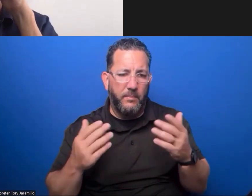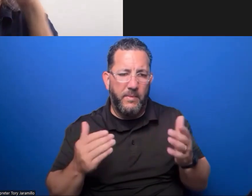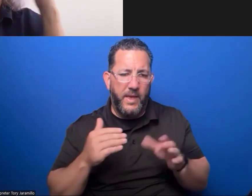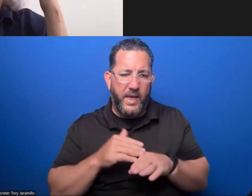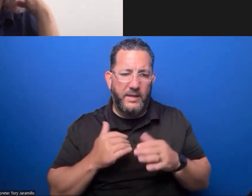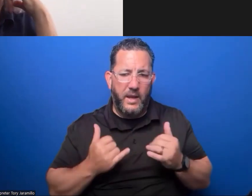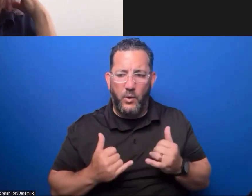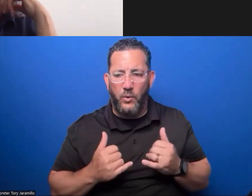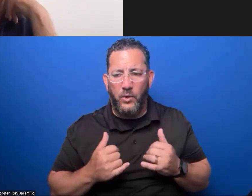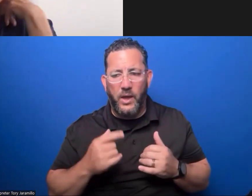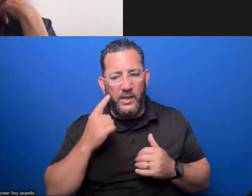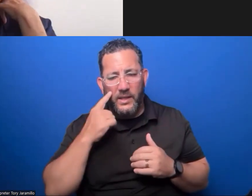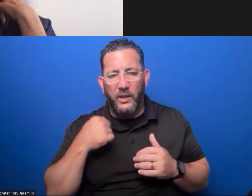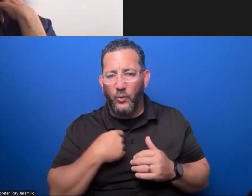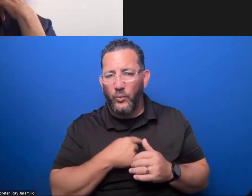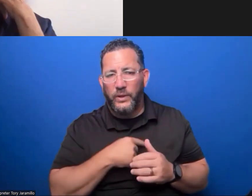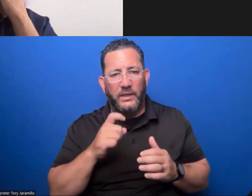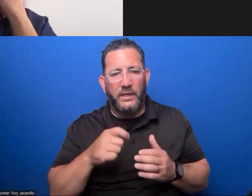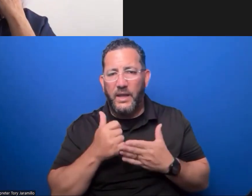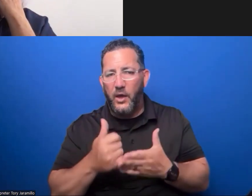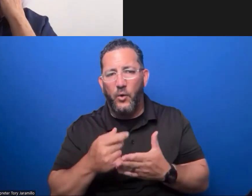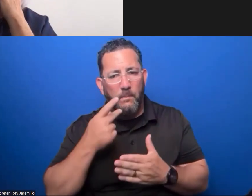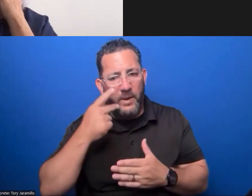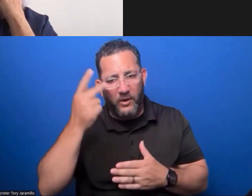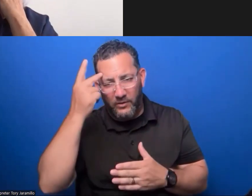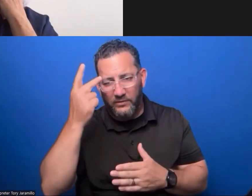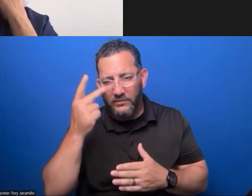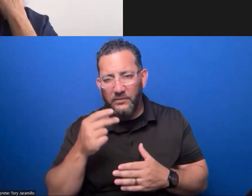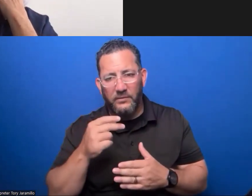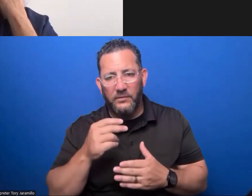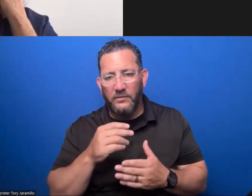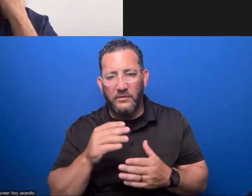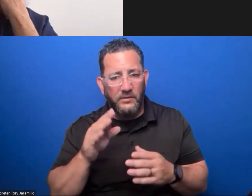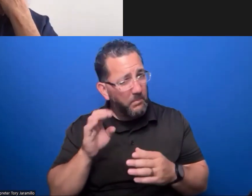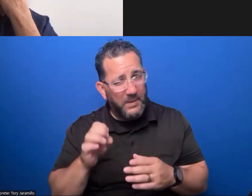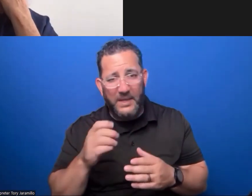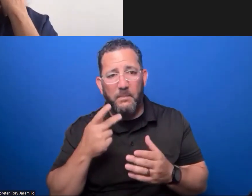think we just need to help our parents be parents, and then back off.